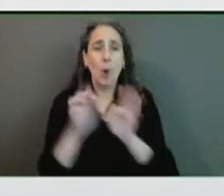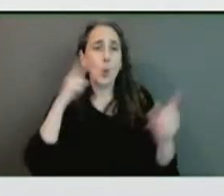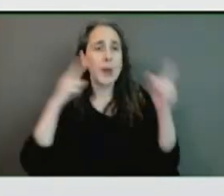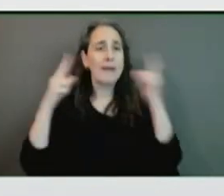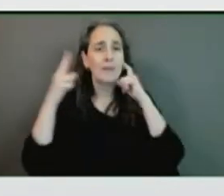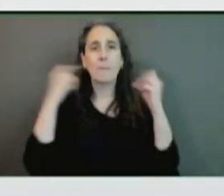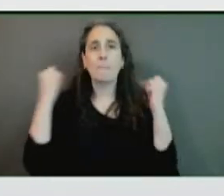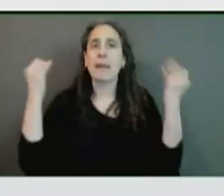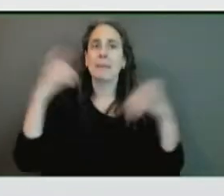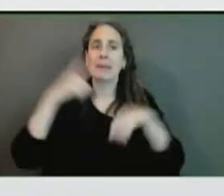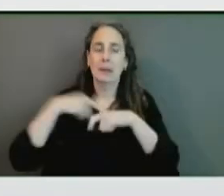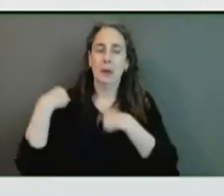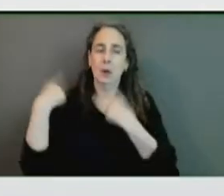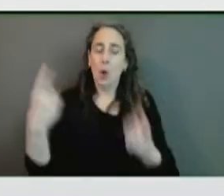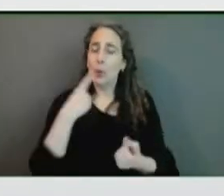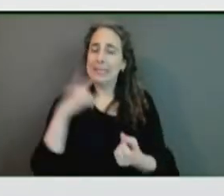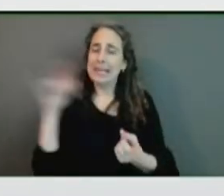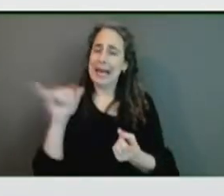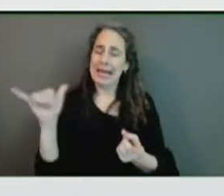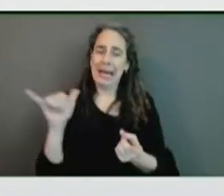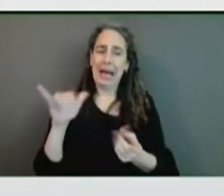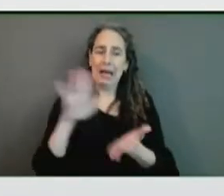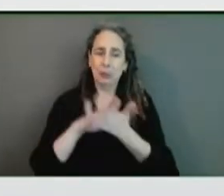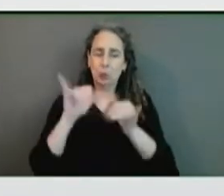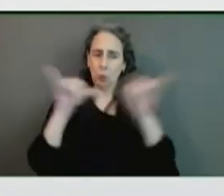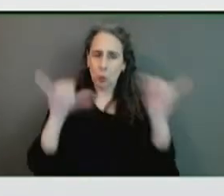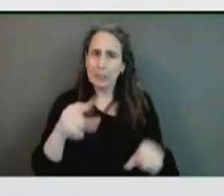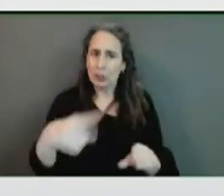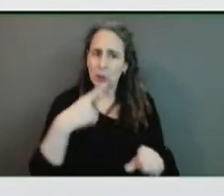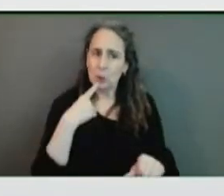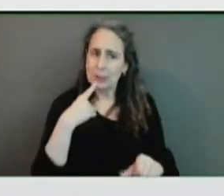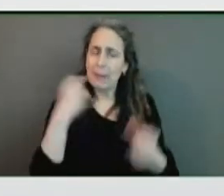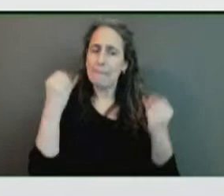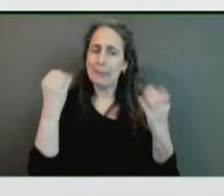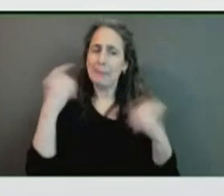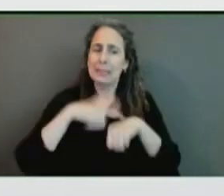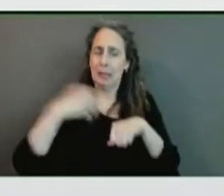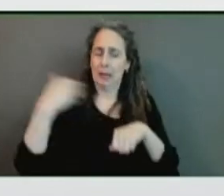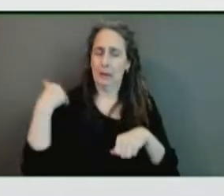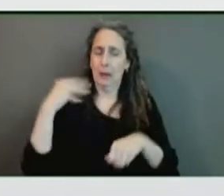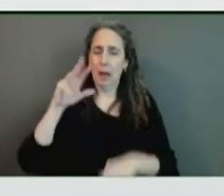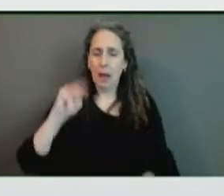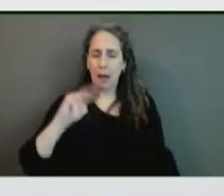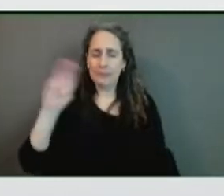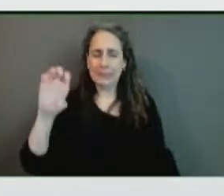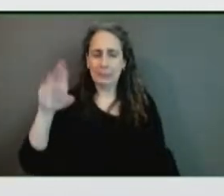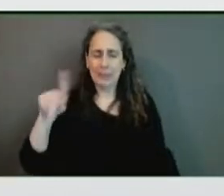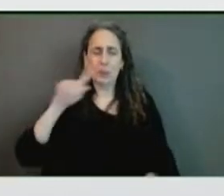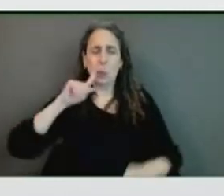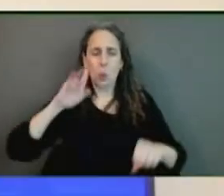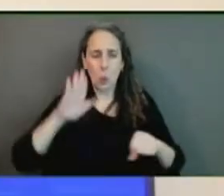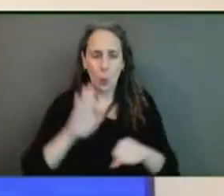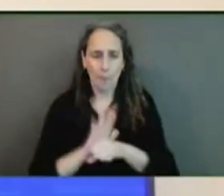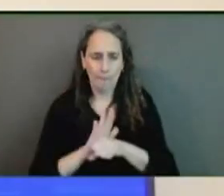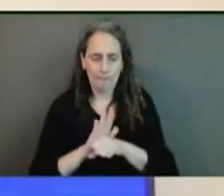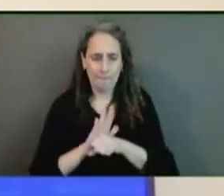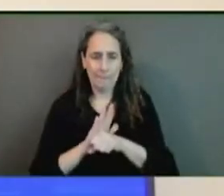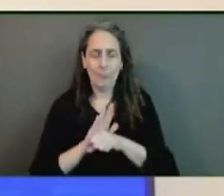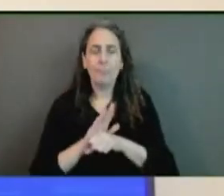next question we're going to come to you to. It's an important one. We've heard this many times. You kw, we have said as a school system. You